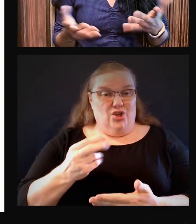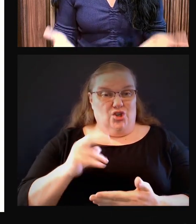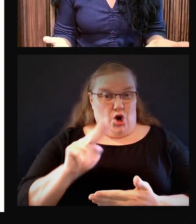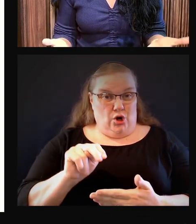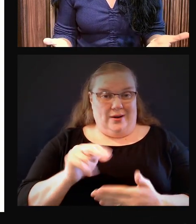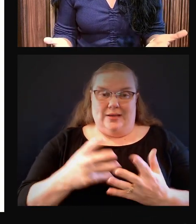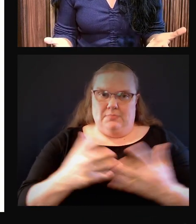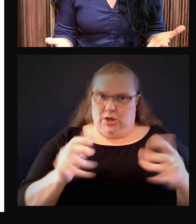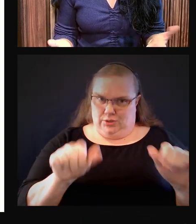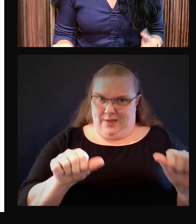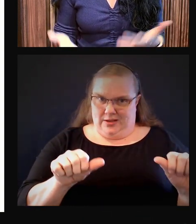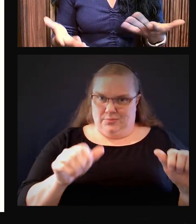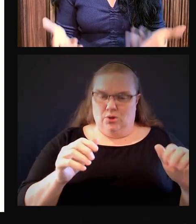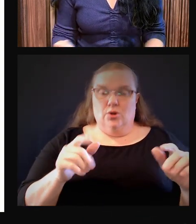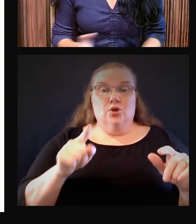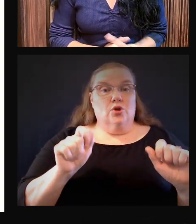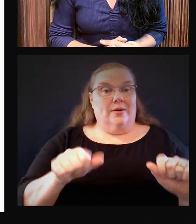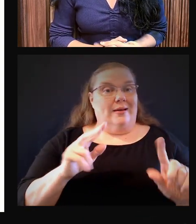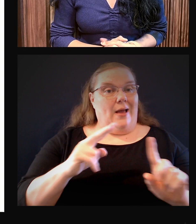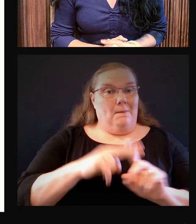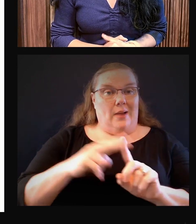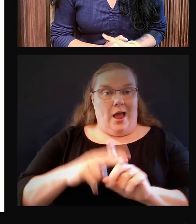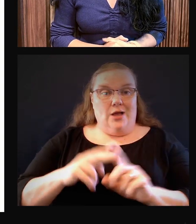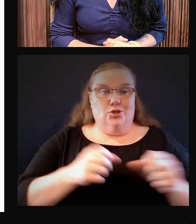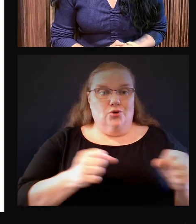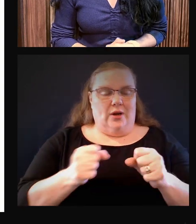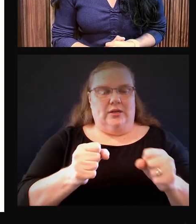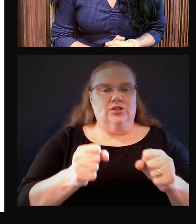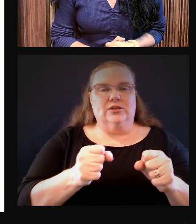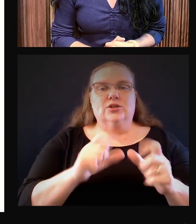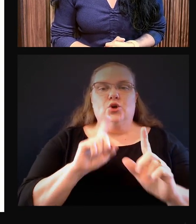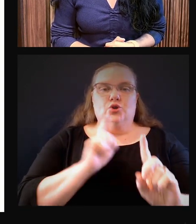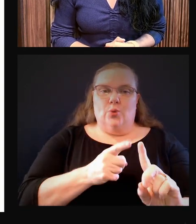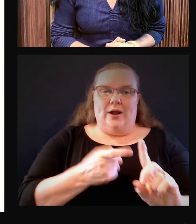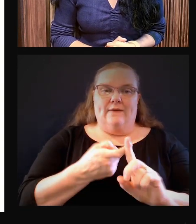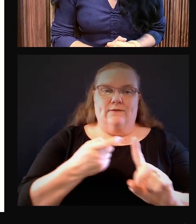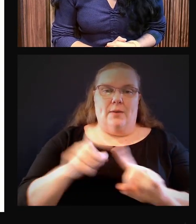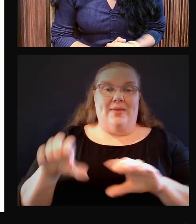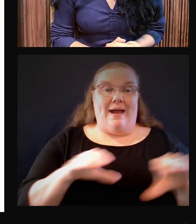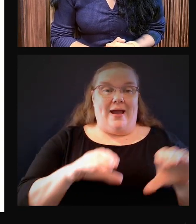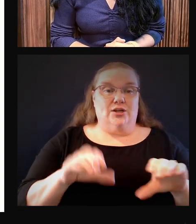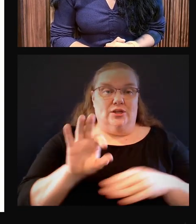You can apply these strategies directly from the Actions feature within Segmentations on PlayFab.